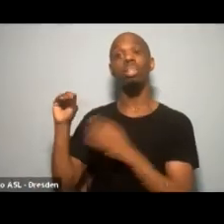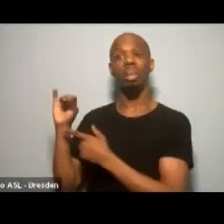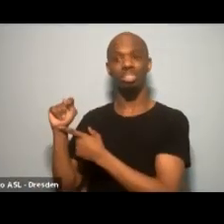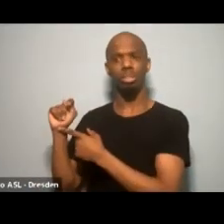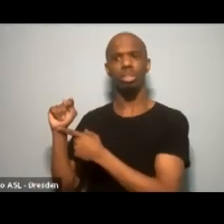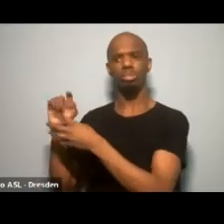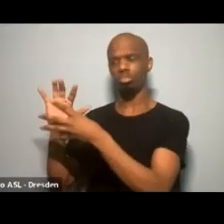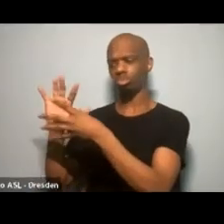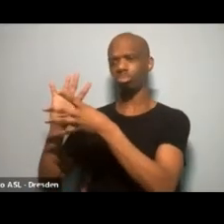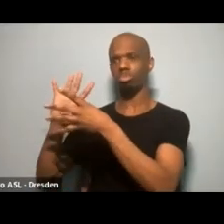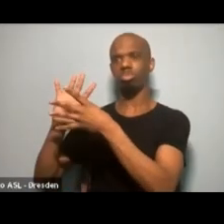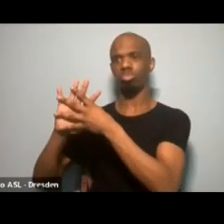the technology, ICT.